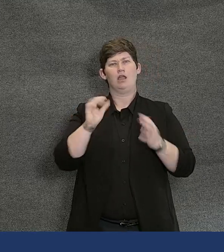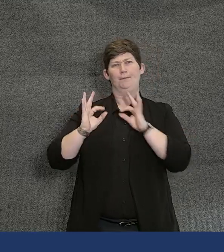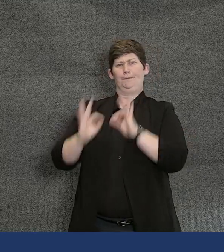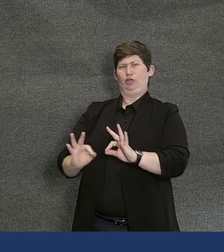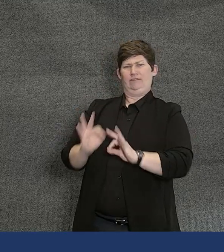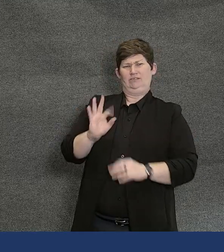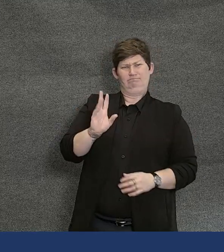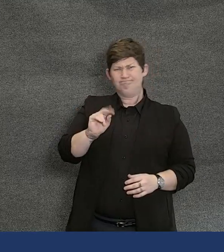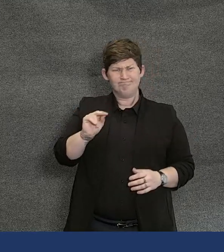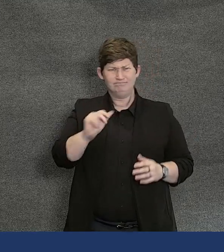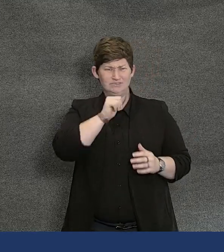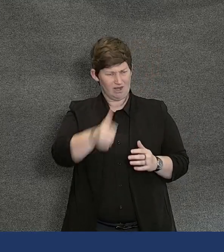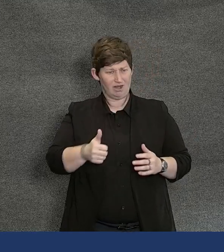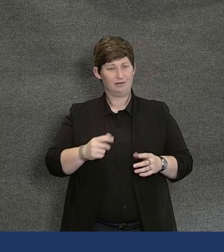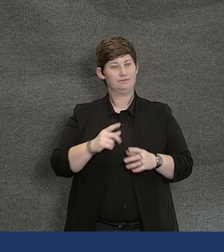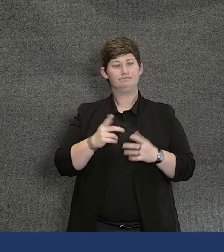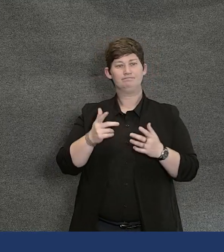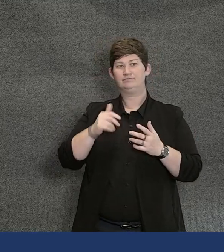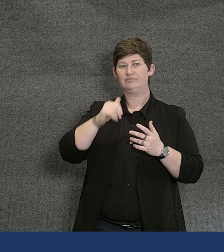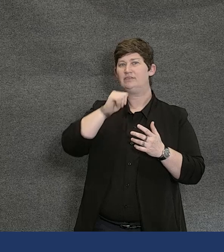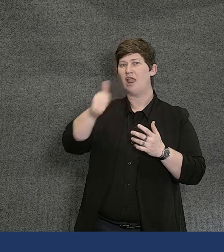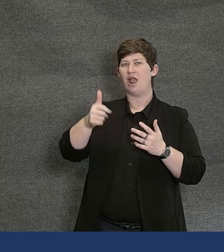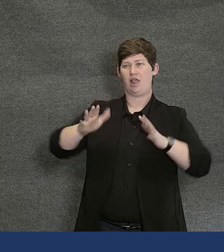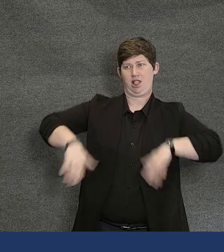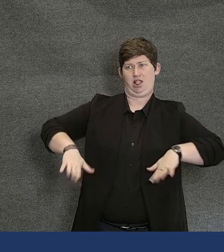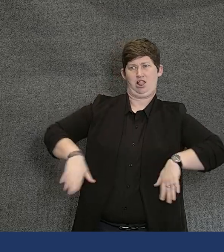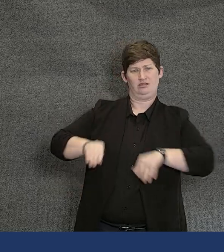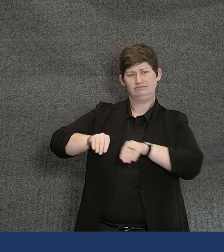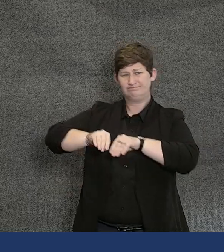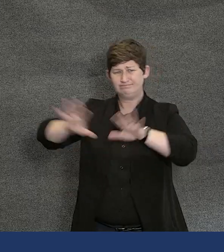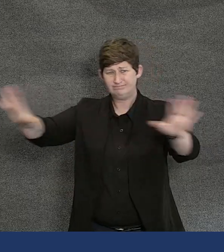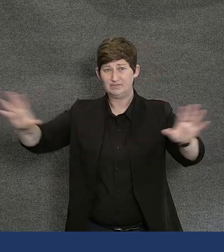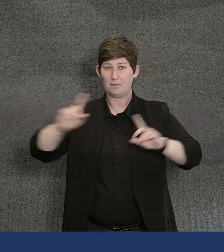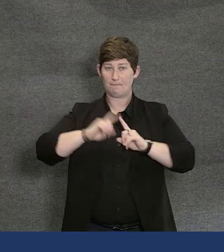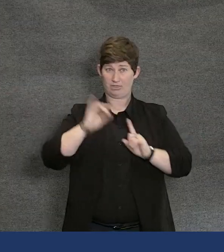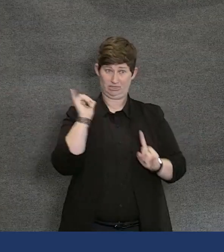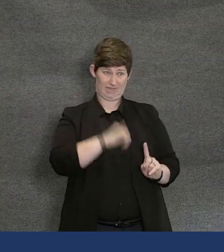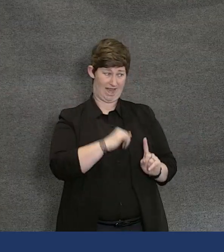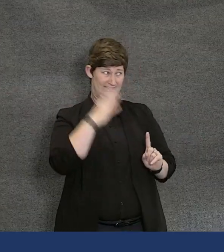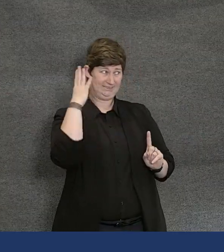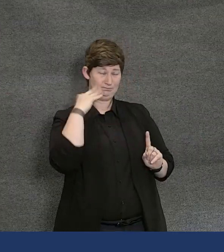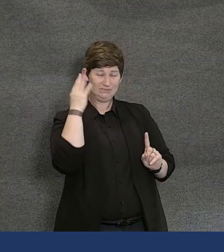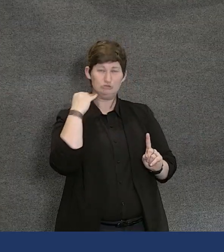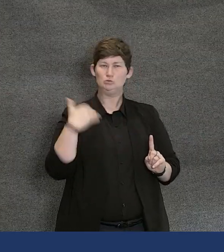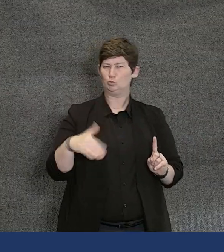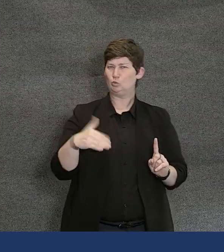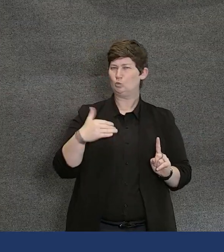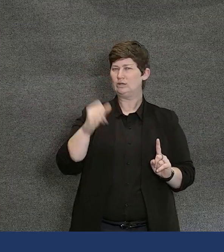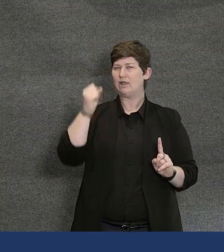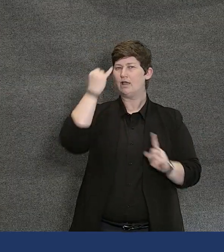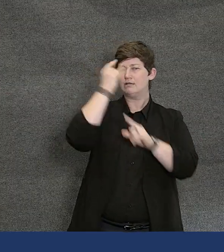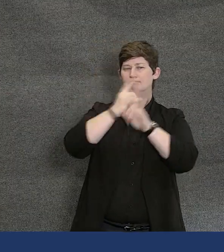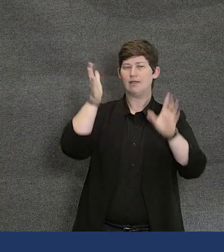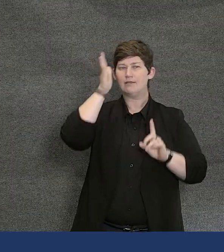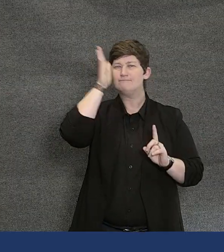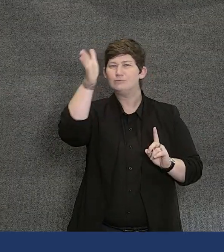Just having that experience and being able to envision what this would eventually mean to someone like her, she still